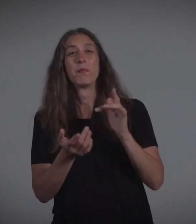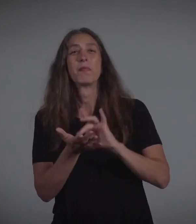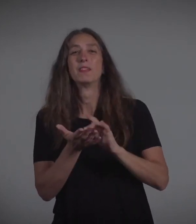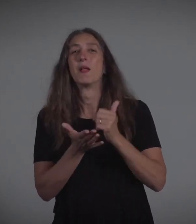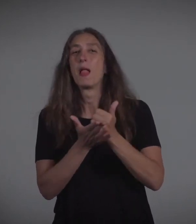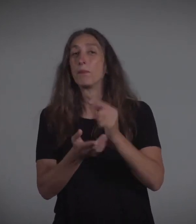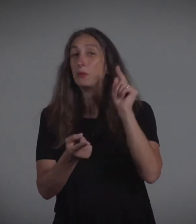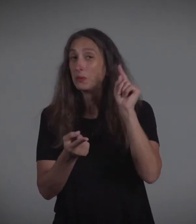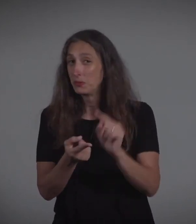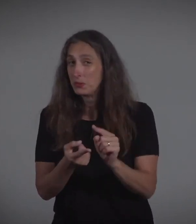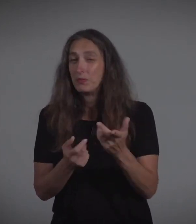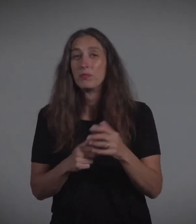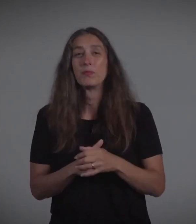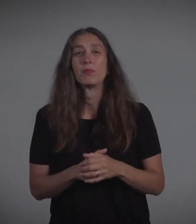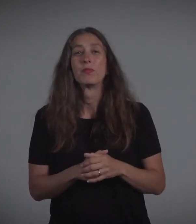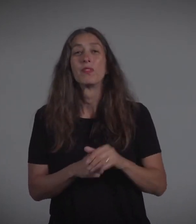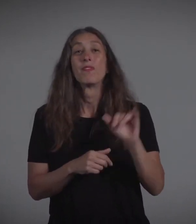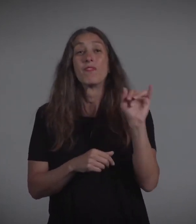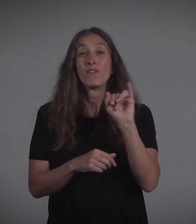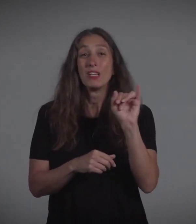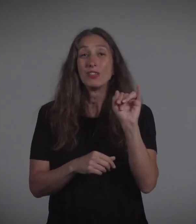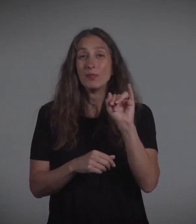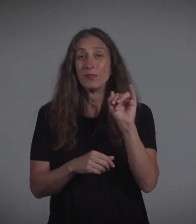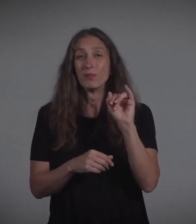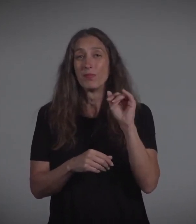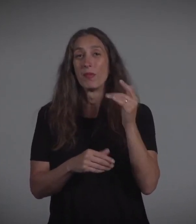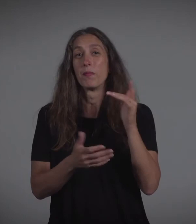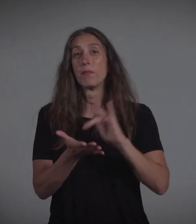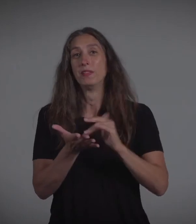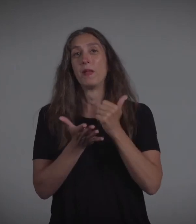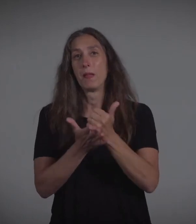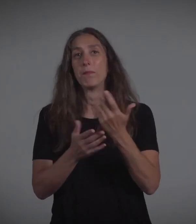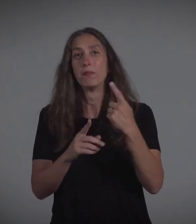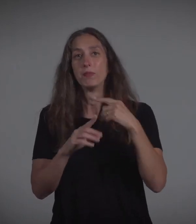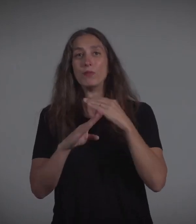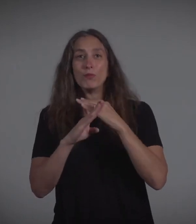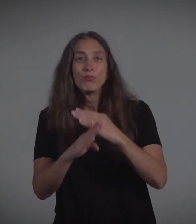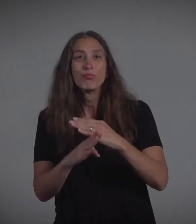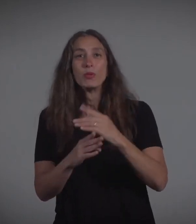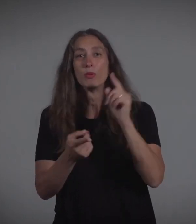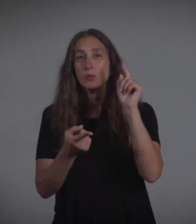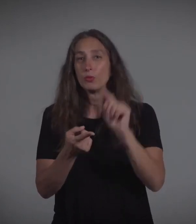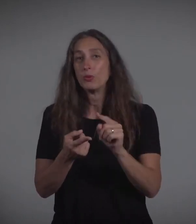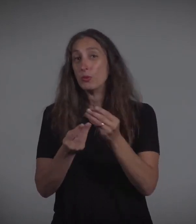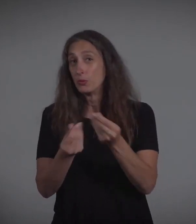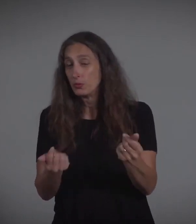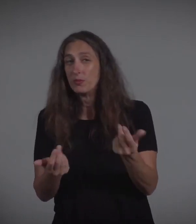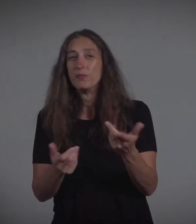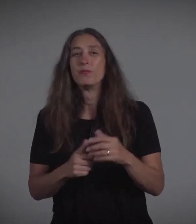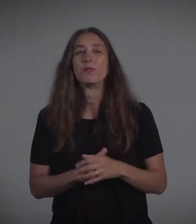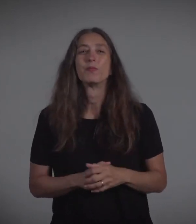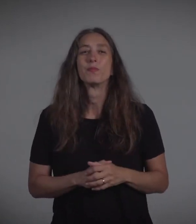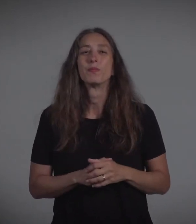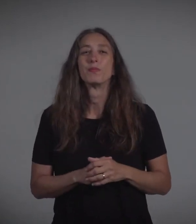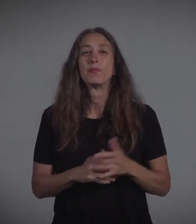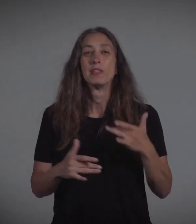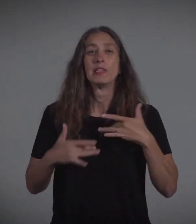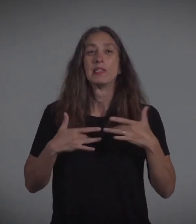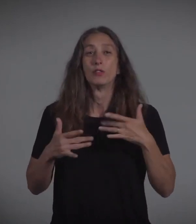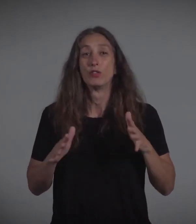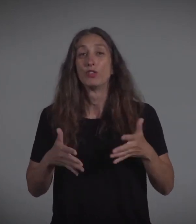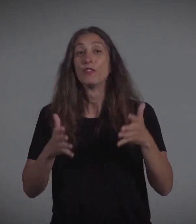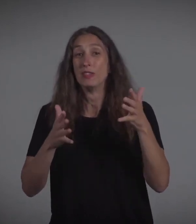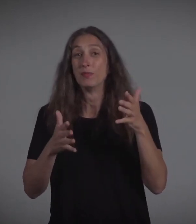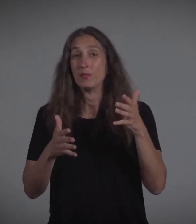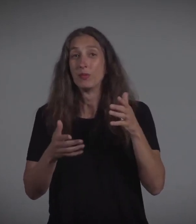or prevent and/or heal infection, or medicine to help